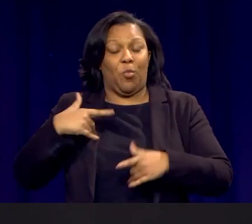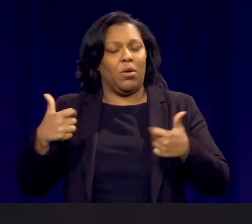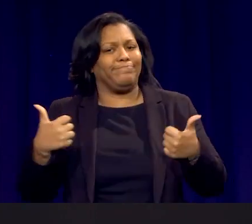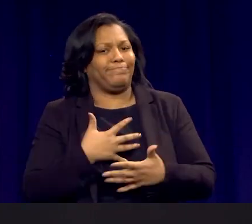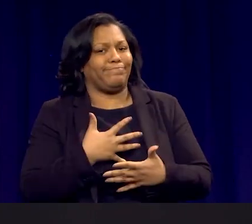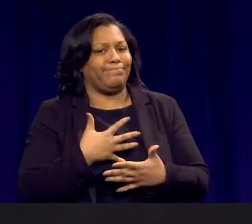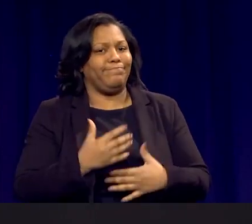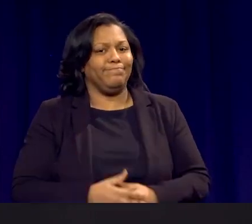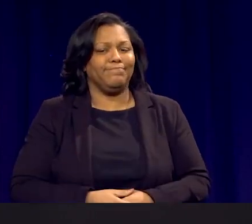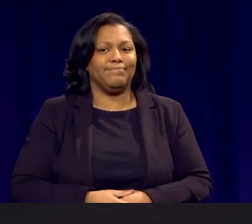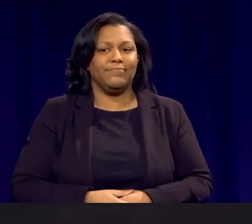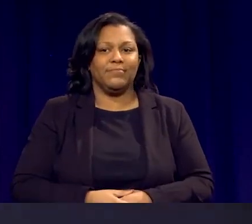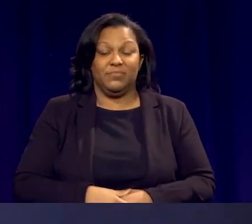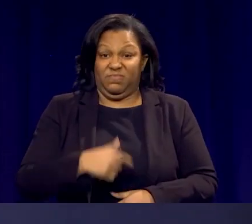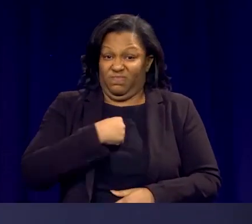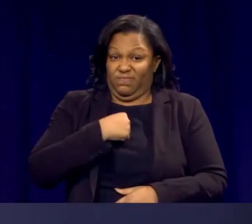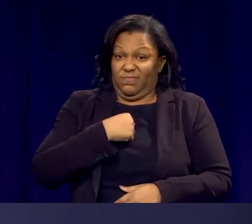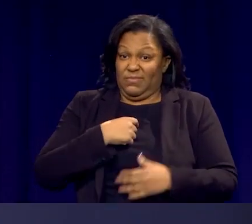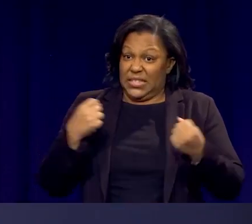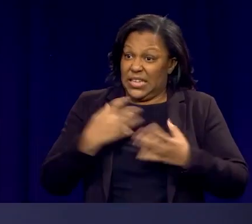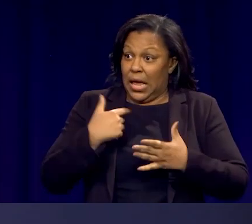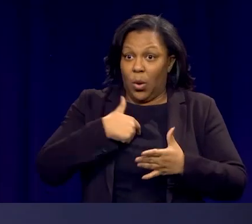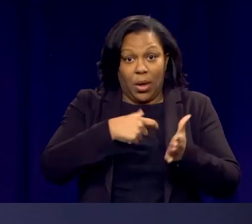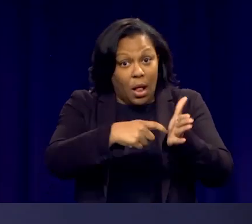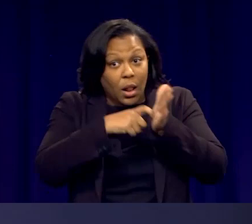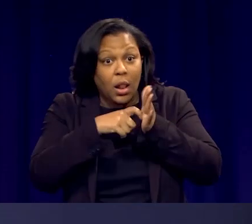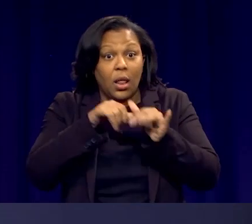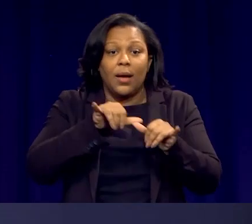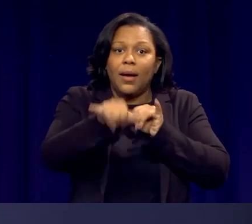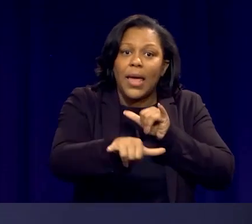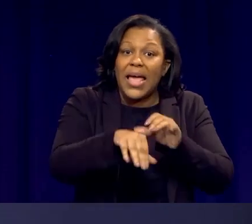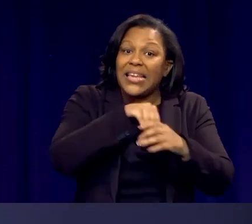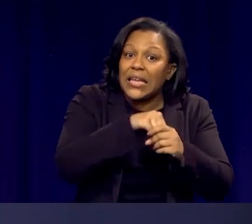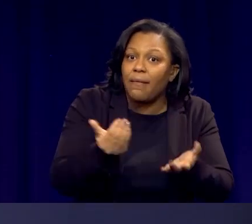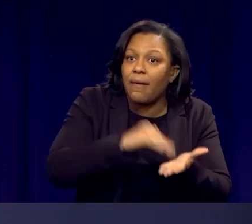that is a fear of ours. Gabriel: I'm afraid that they'll have to be inside longer